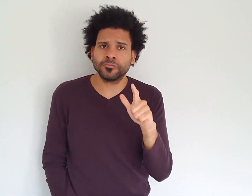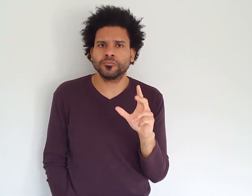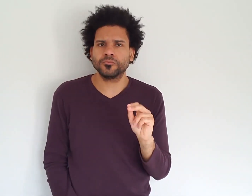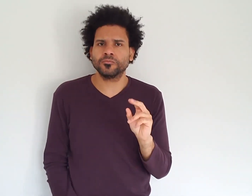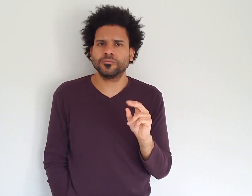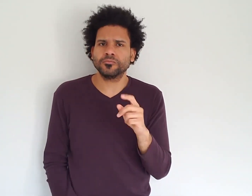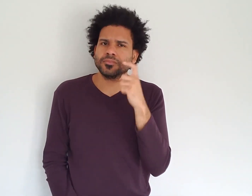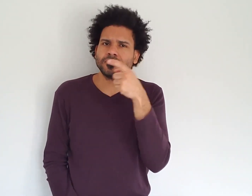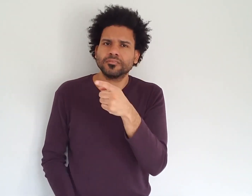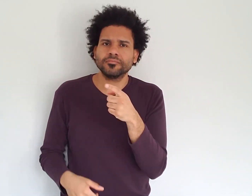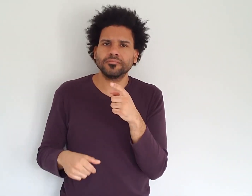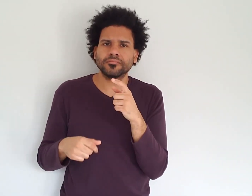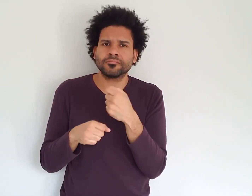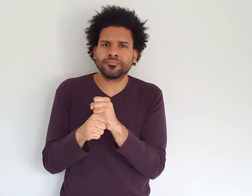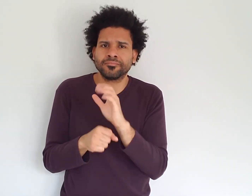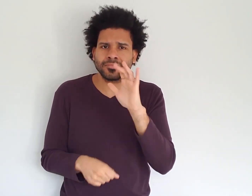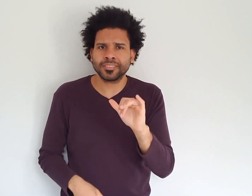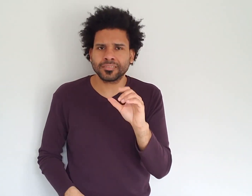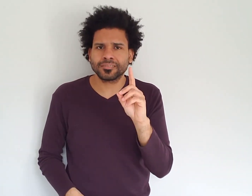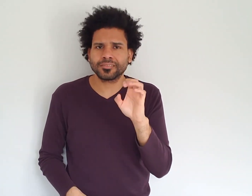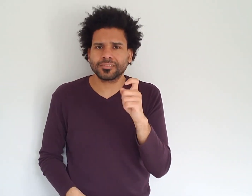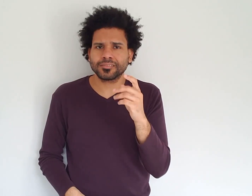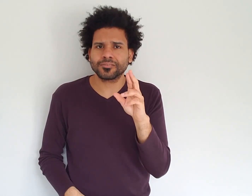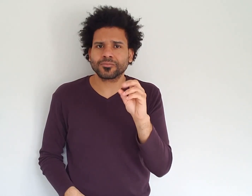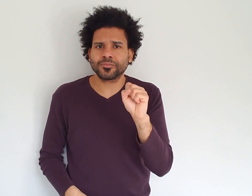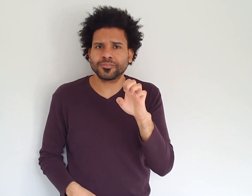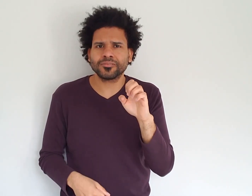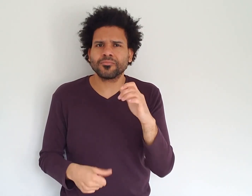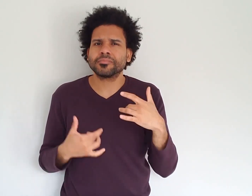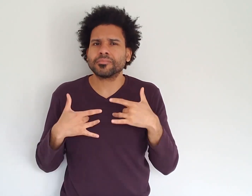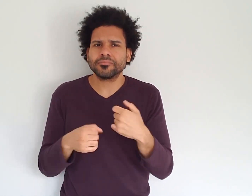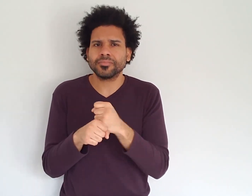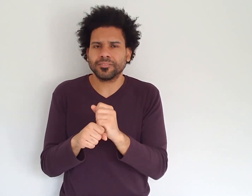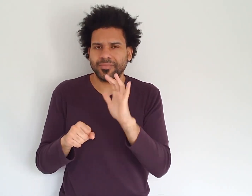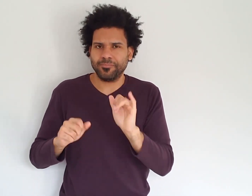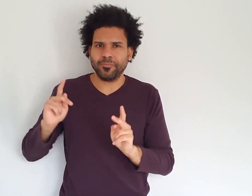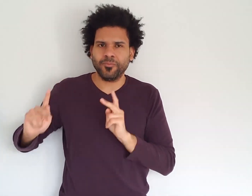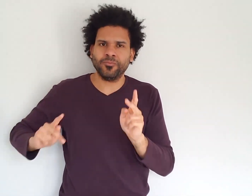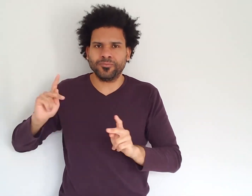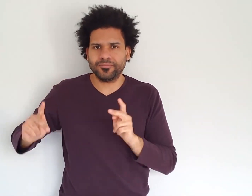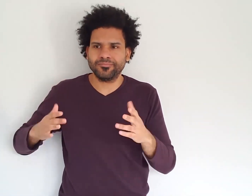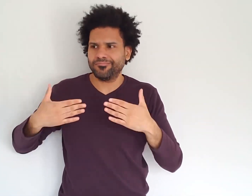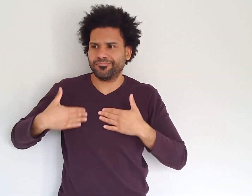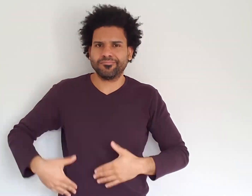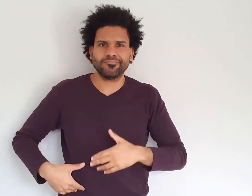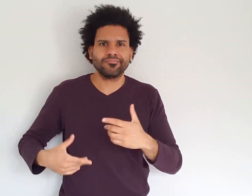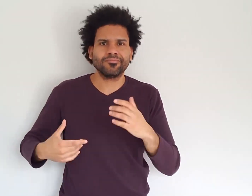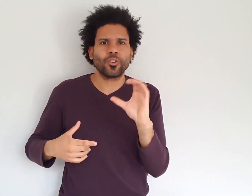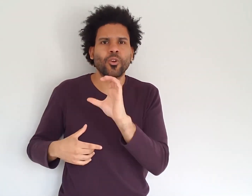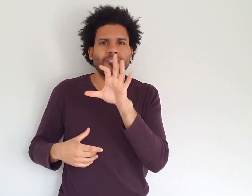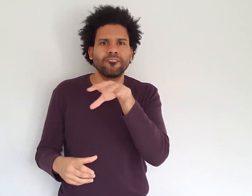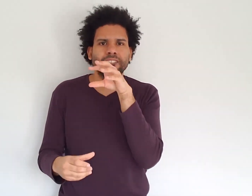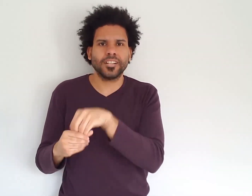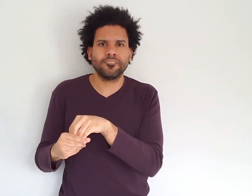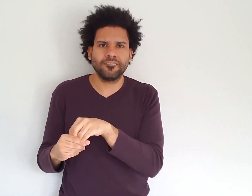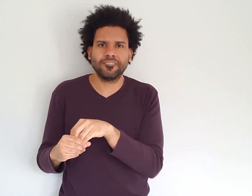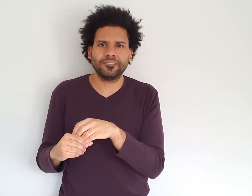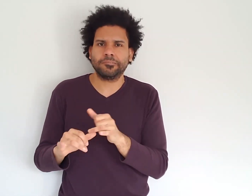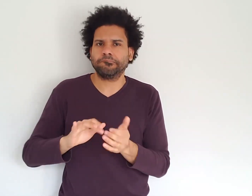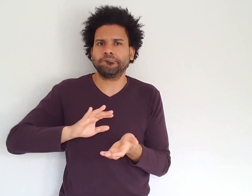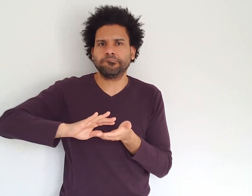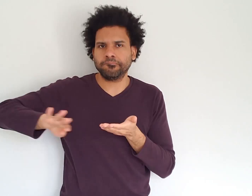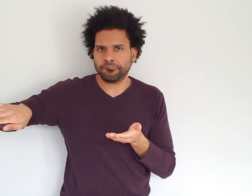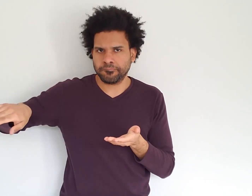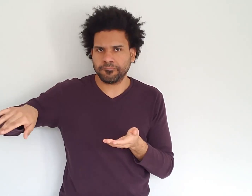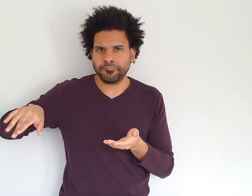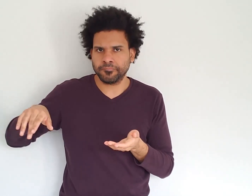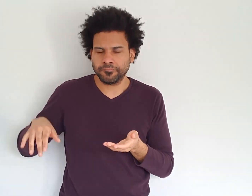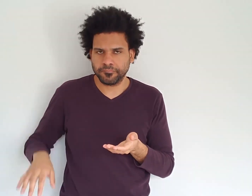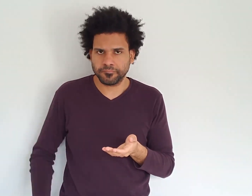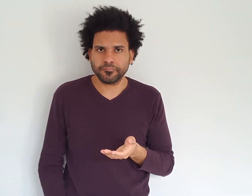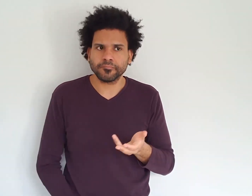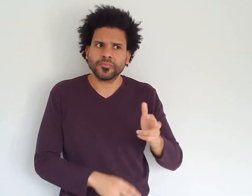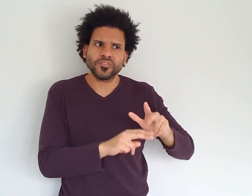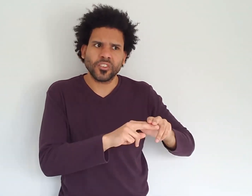Does it mean the crystal sugar has minerals? The crystal sugar is synthesized by dextrose deprived of carbon-based sources.